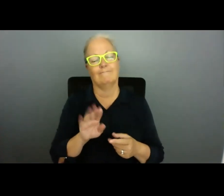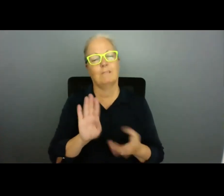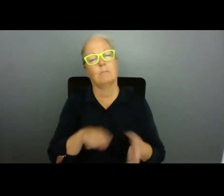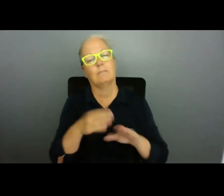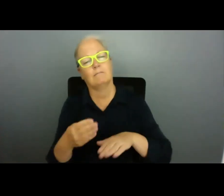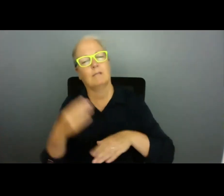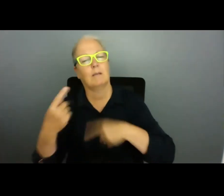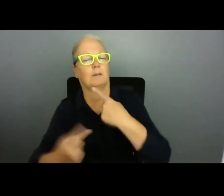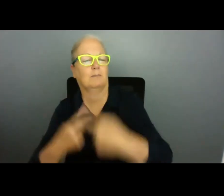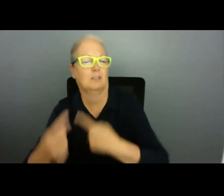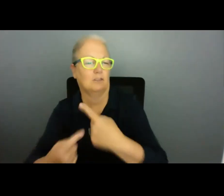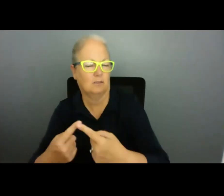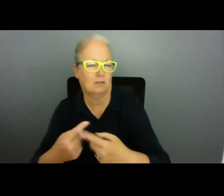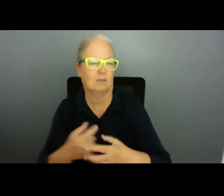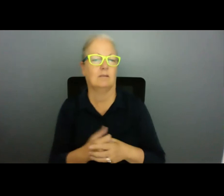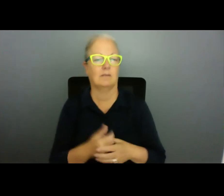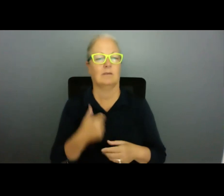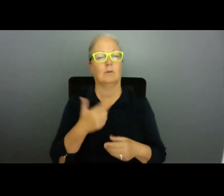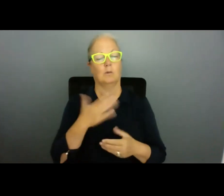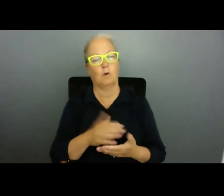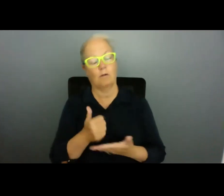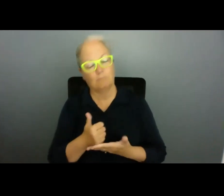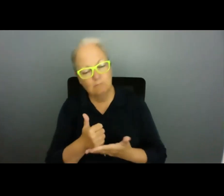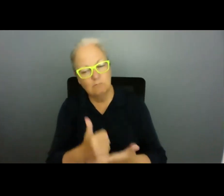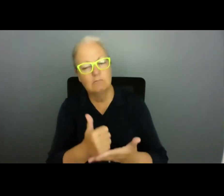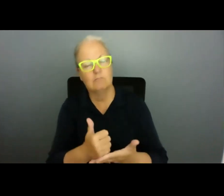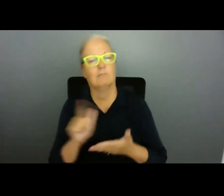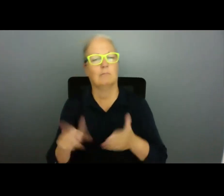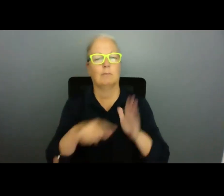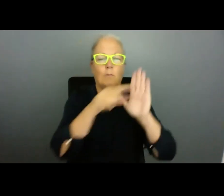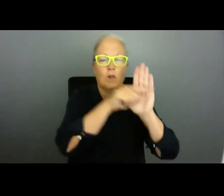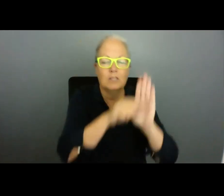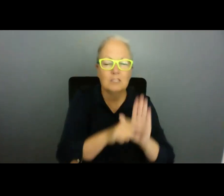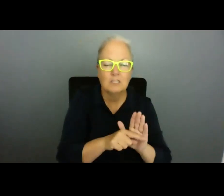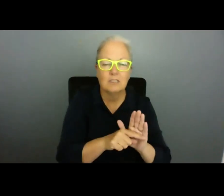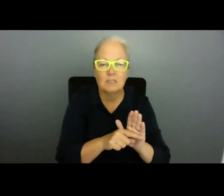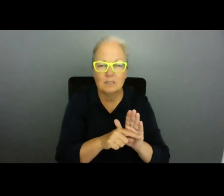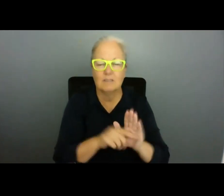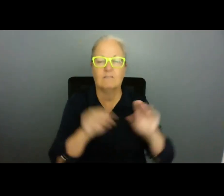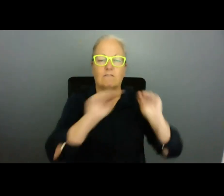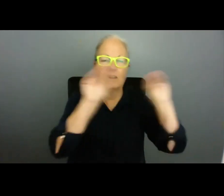forum and the commission on social development are two examples that can play a significant role